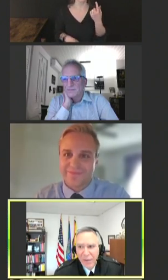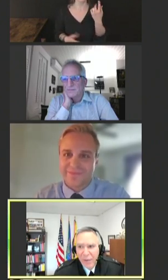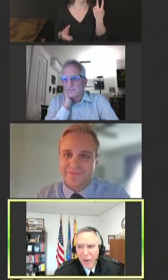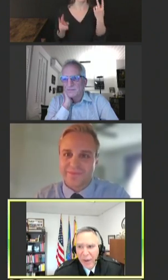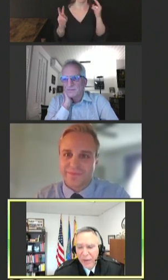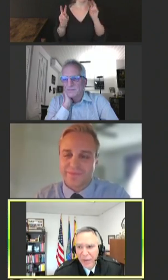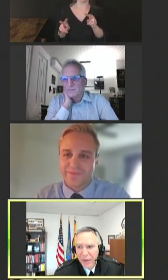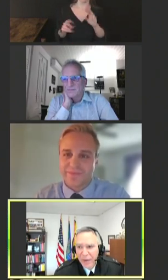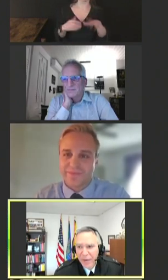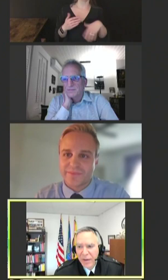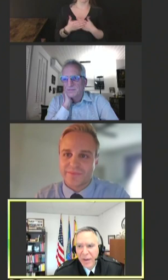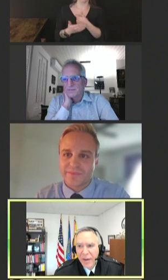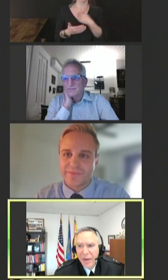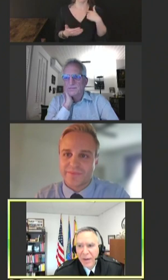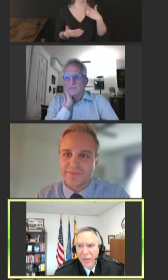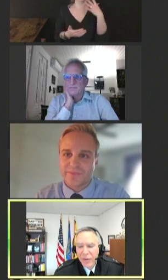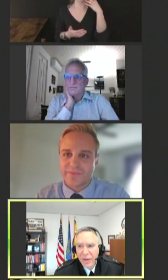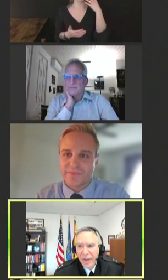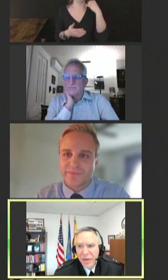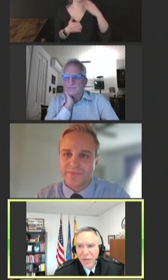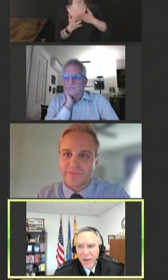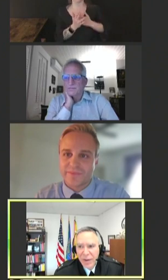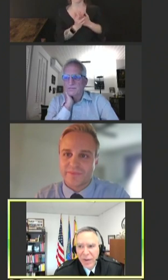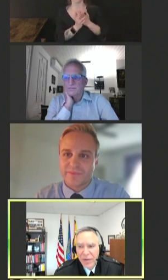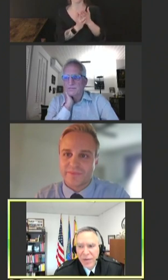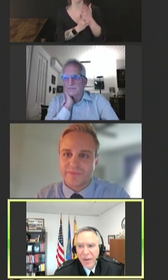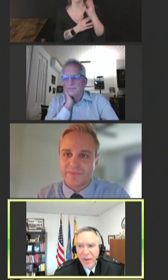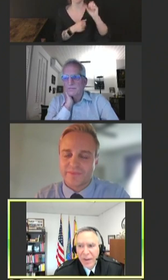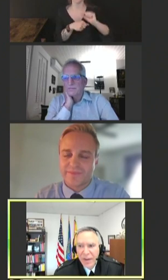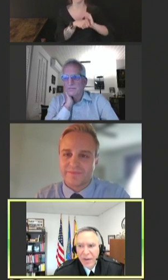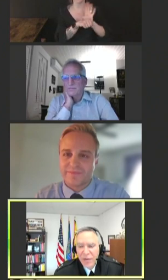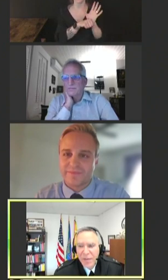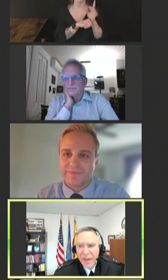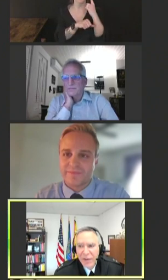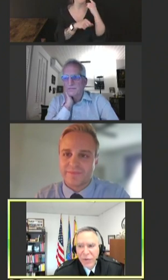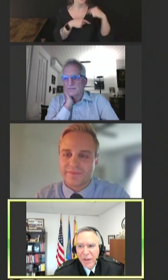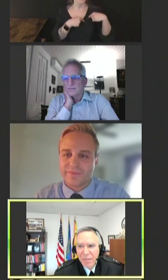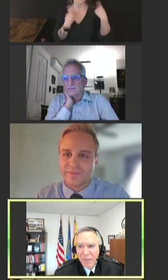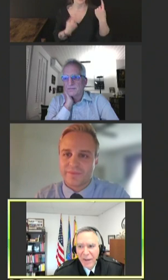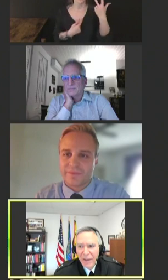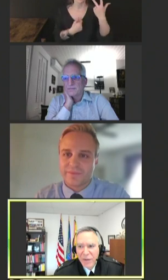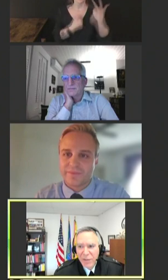on one end or the other for the last three years, there's been an interesting balance